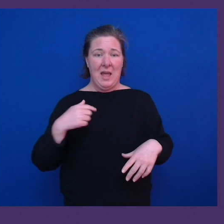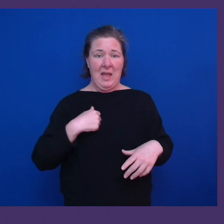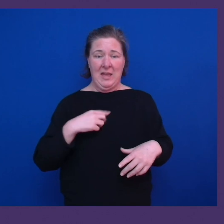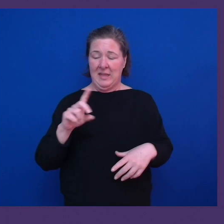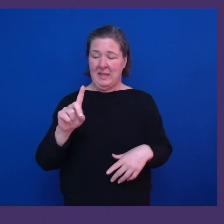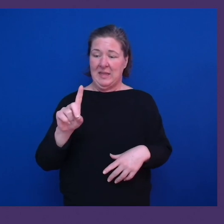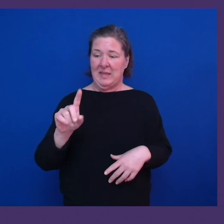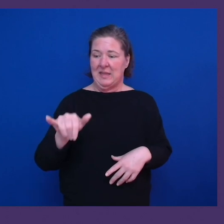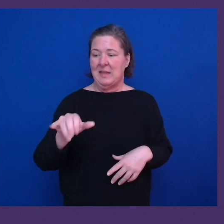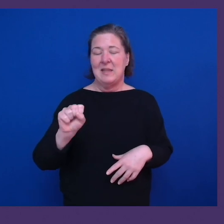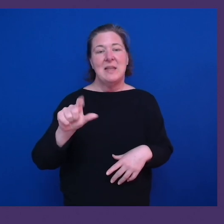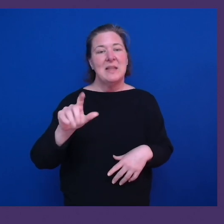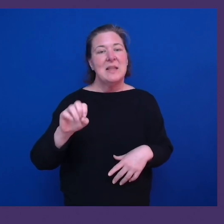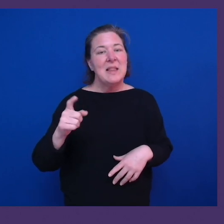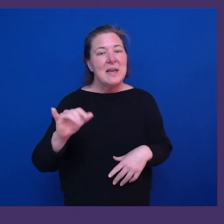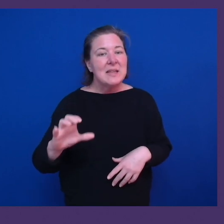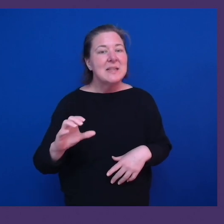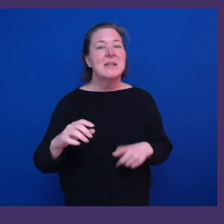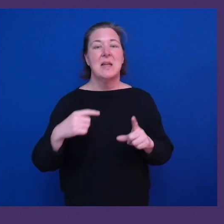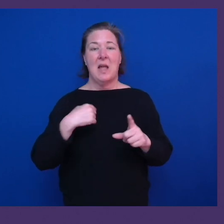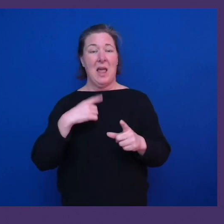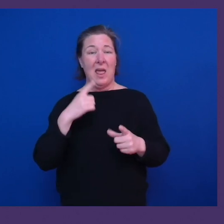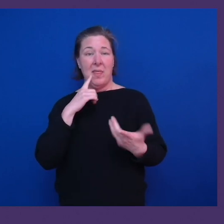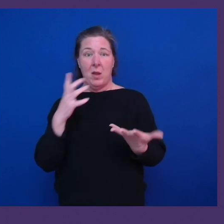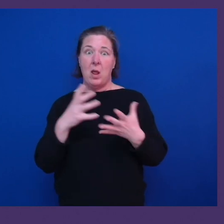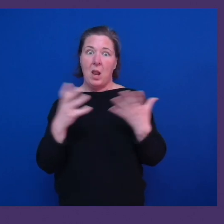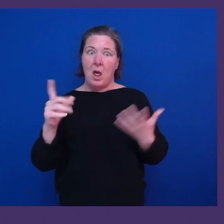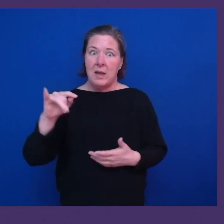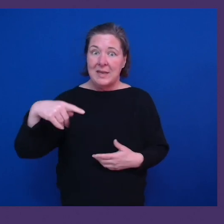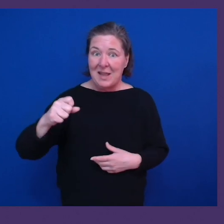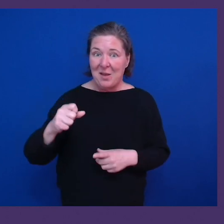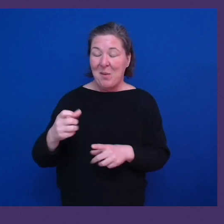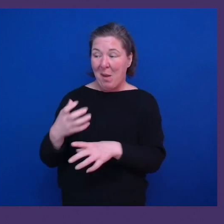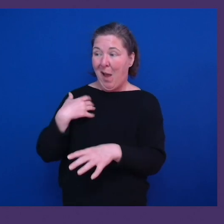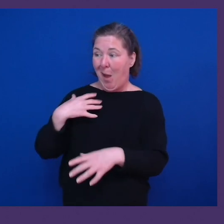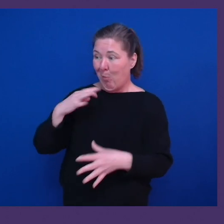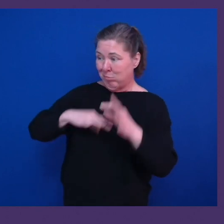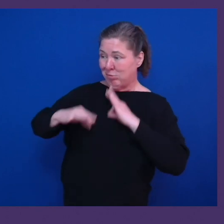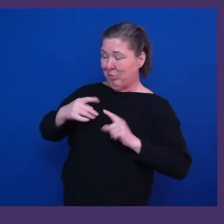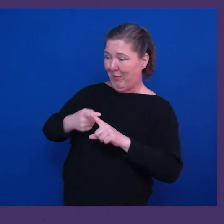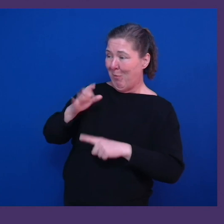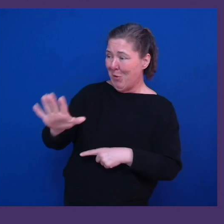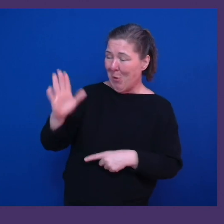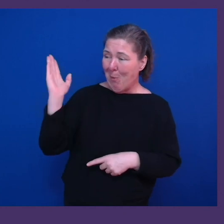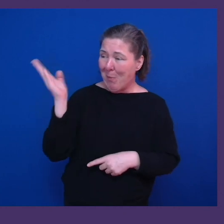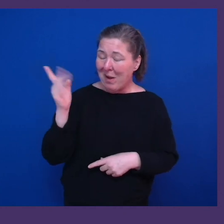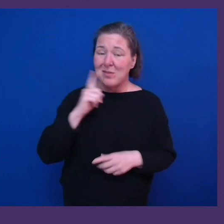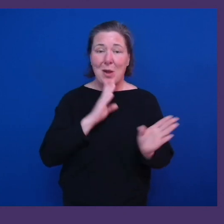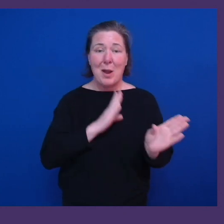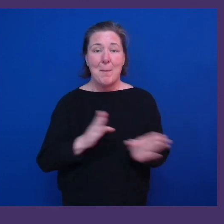from your presentation and how I can prepare for my one-to-one. So, thank you for that, True.